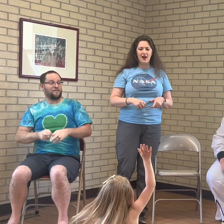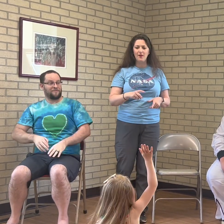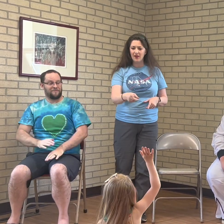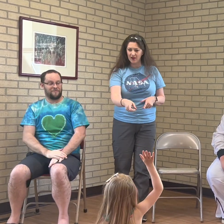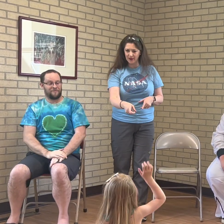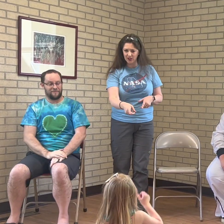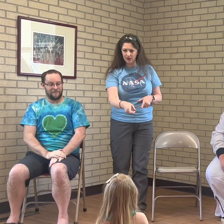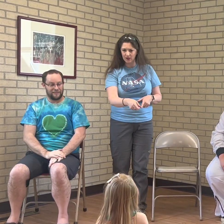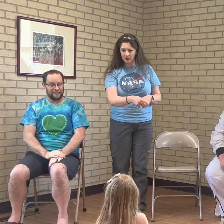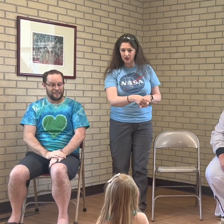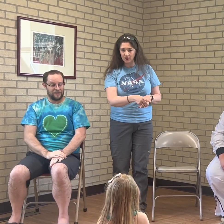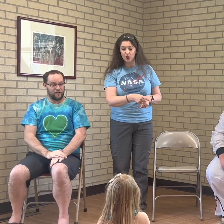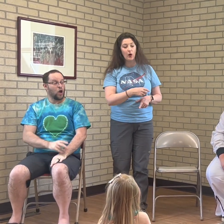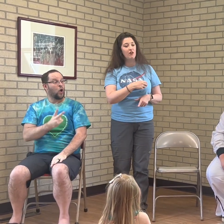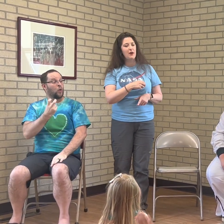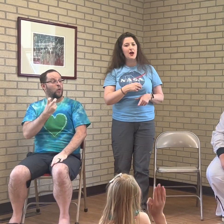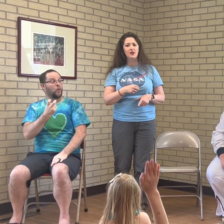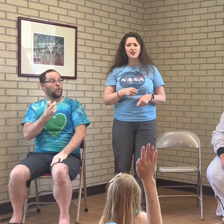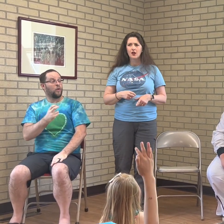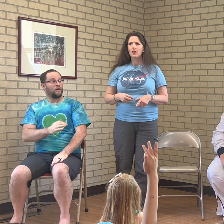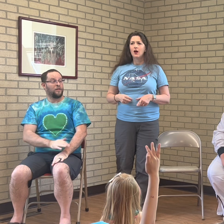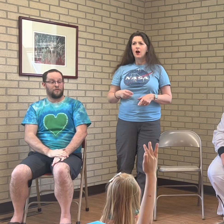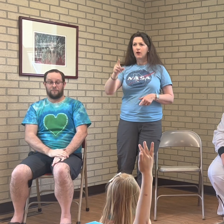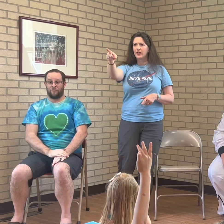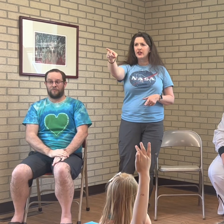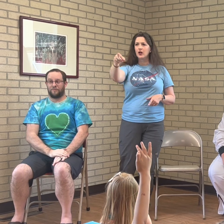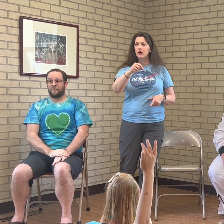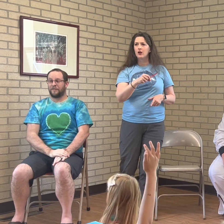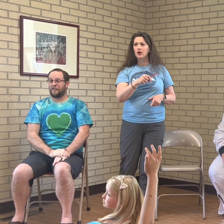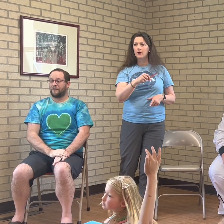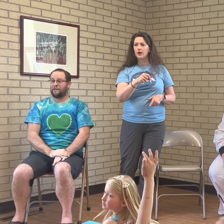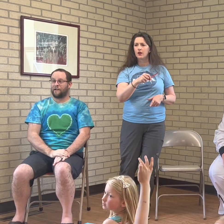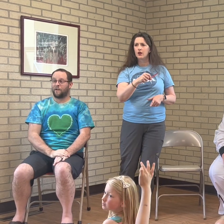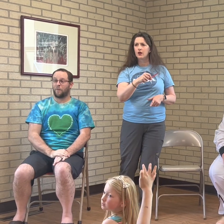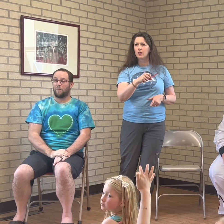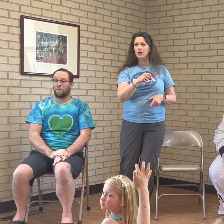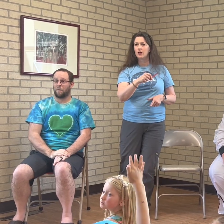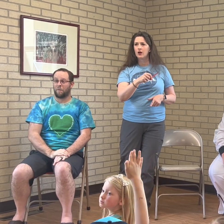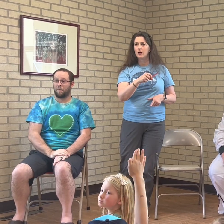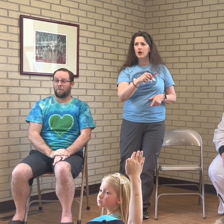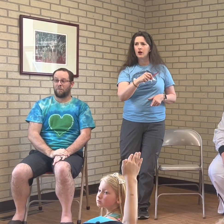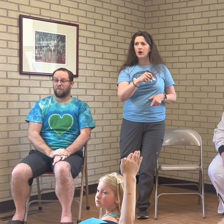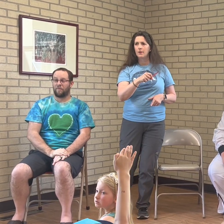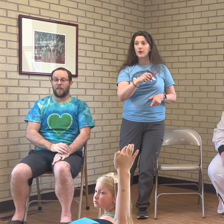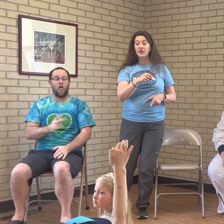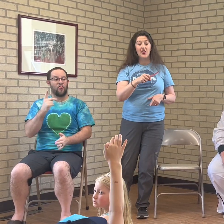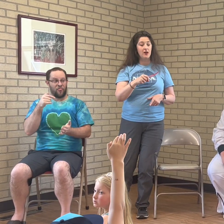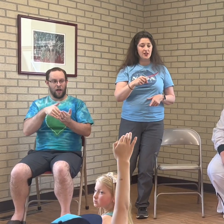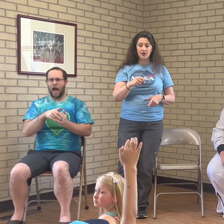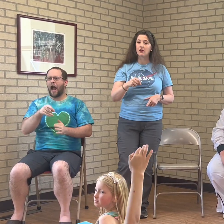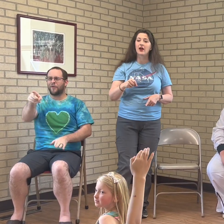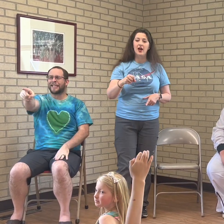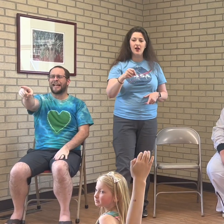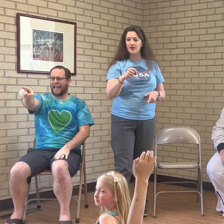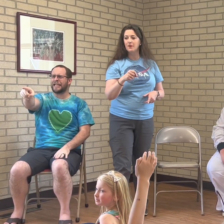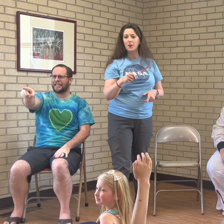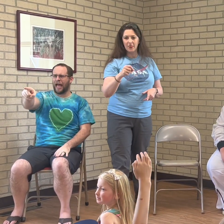All right about you? (12.) 12 pounds. Right there. (Uh, a thousand.) Thousand.